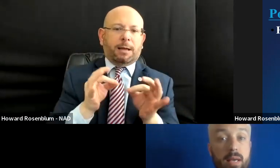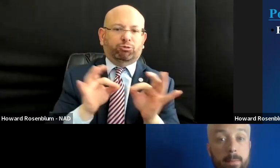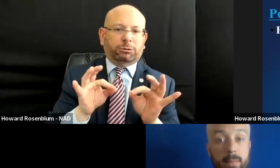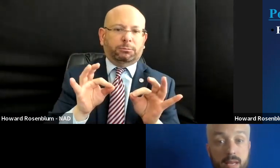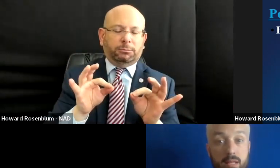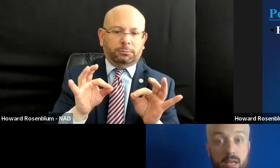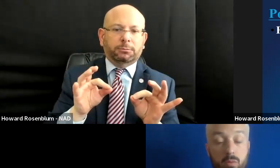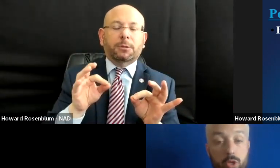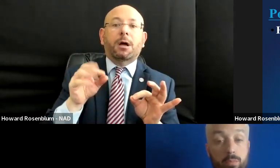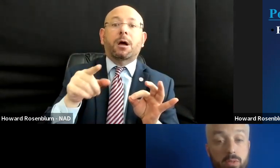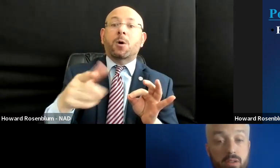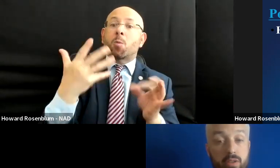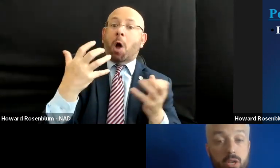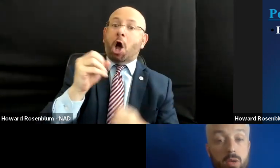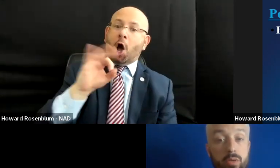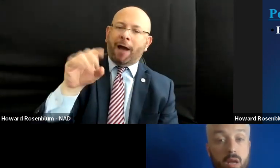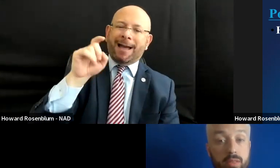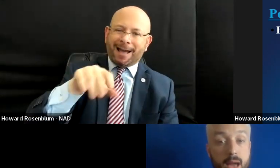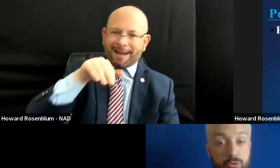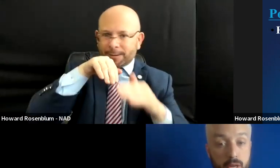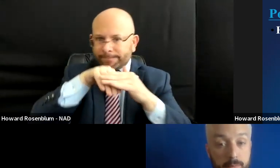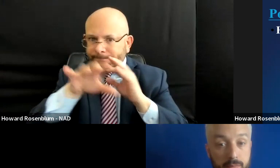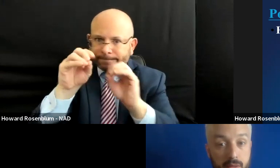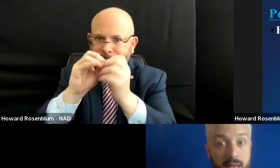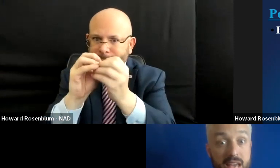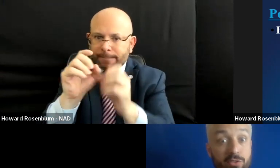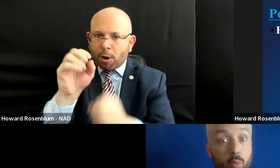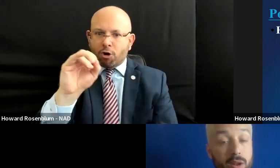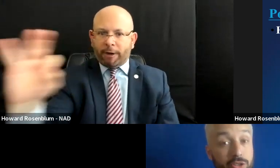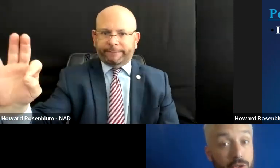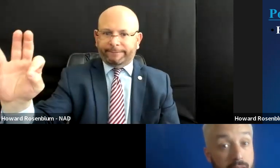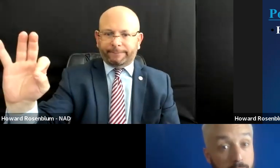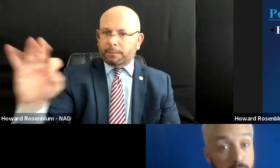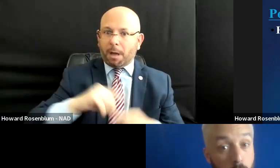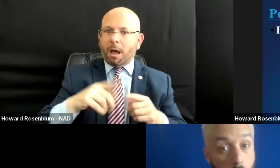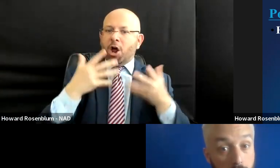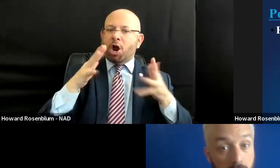individual. It was not a corporate standard so once they partnered with us, the requirement was